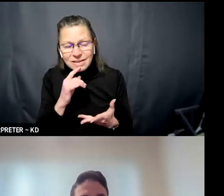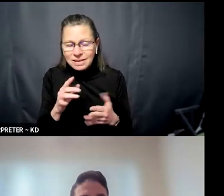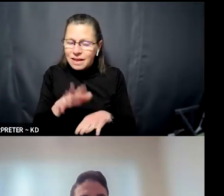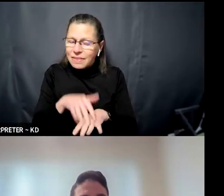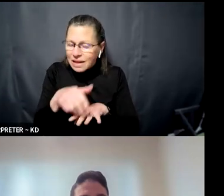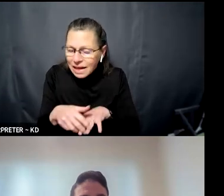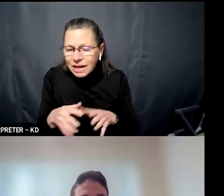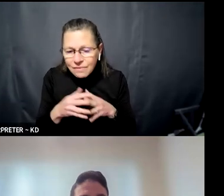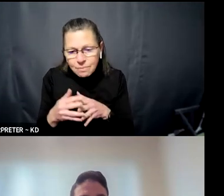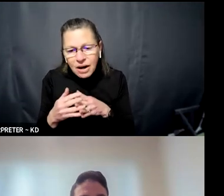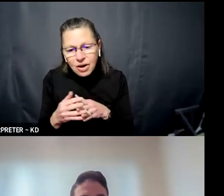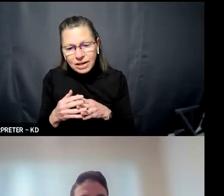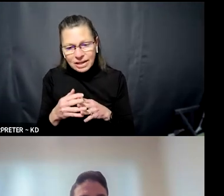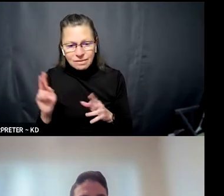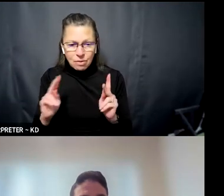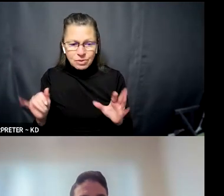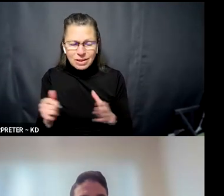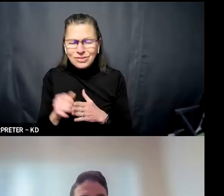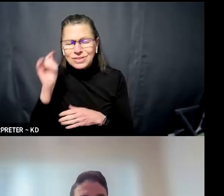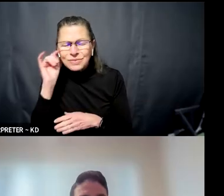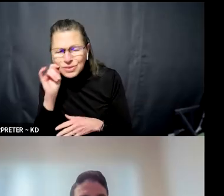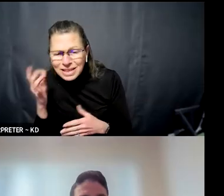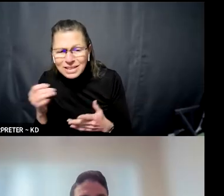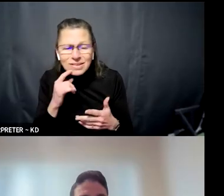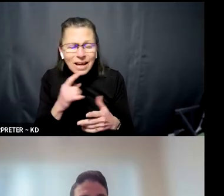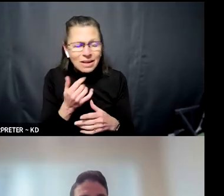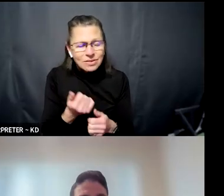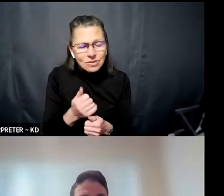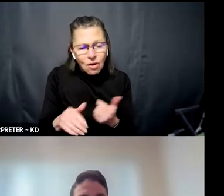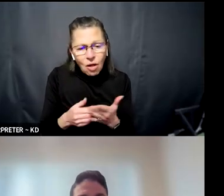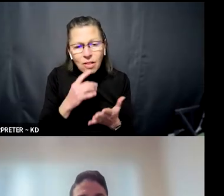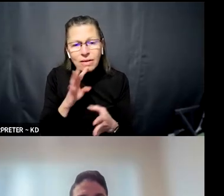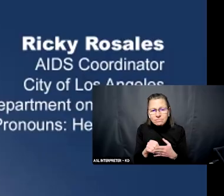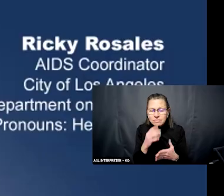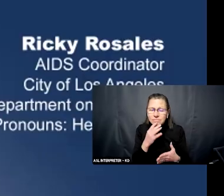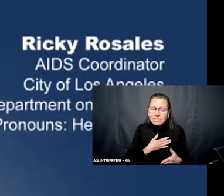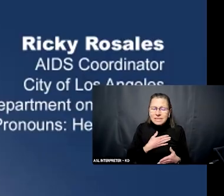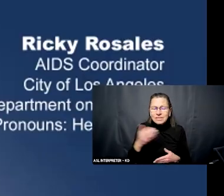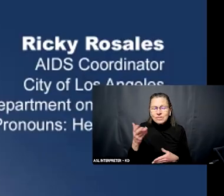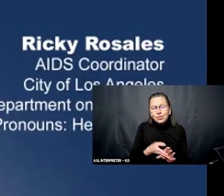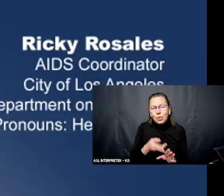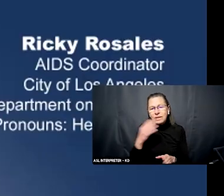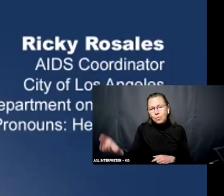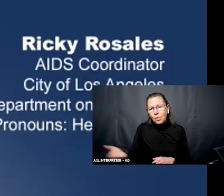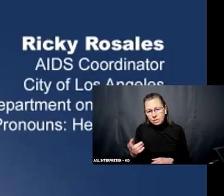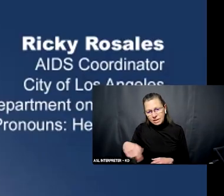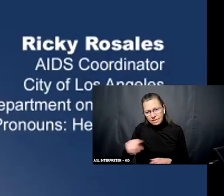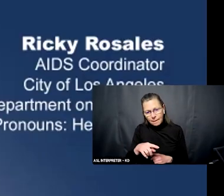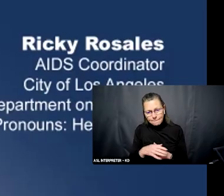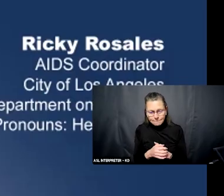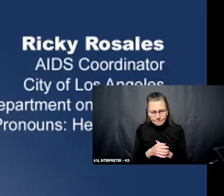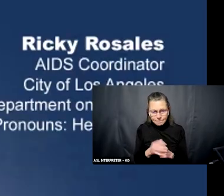expertise with deep commitment to social justice and inclusion. Please join me in welcoming them.